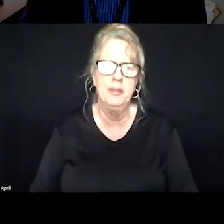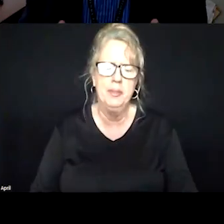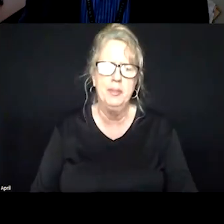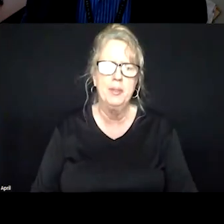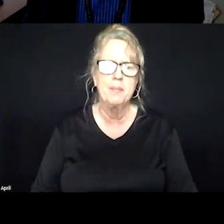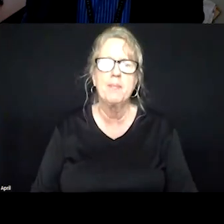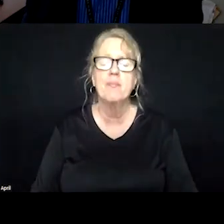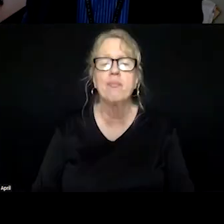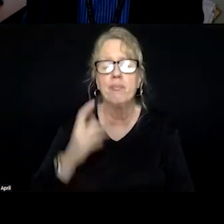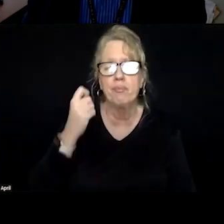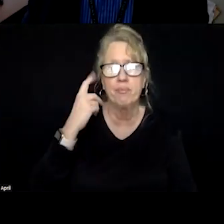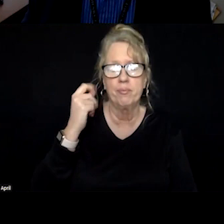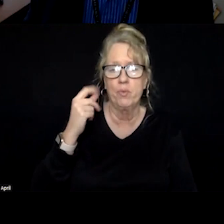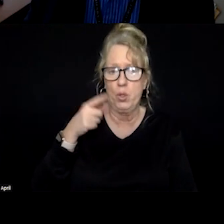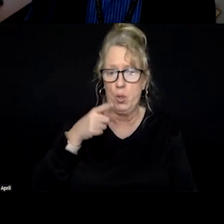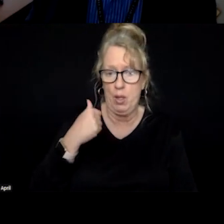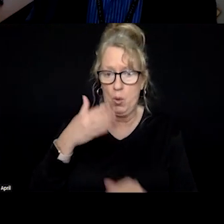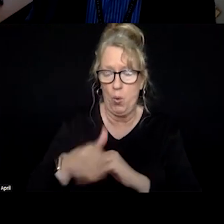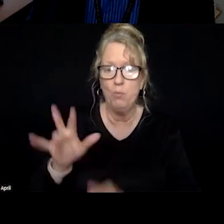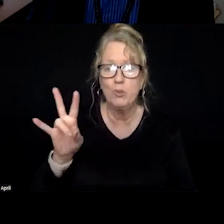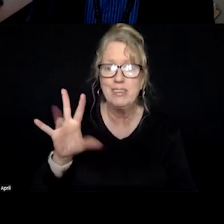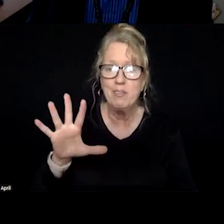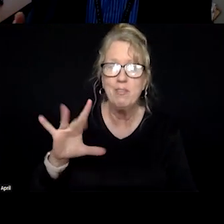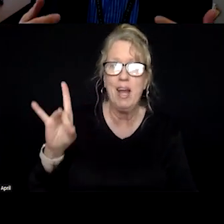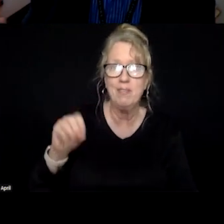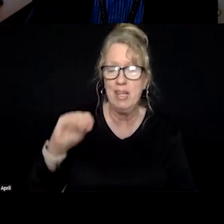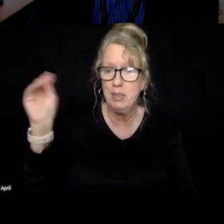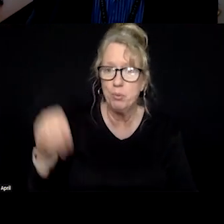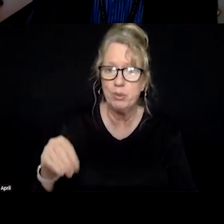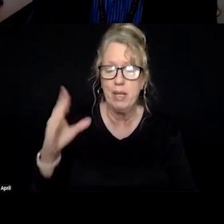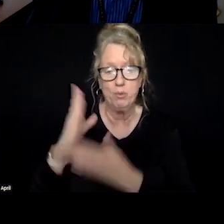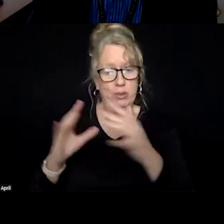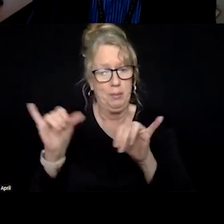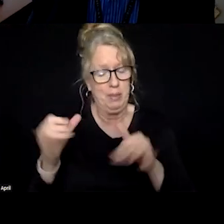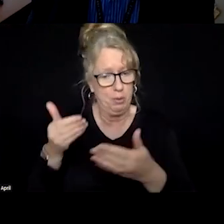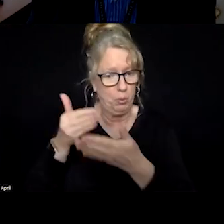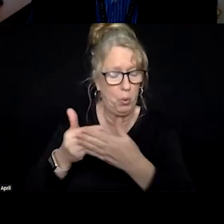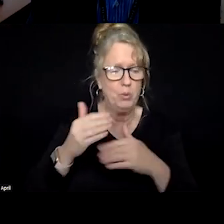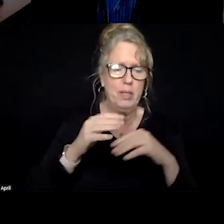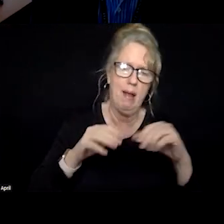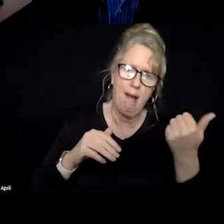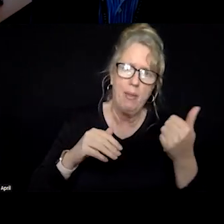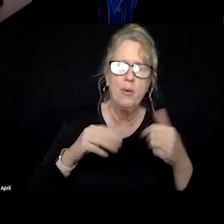THE FACT THAT WE HAVE OVER 75 TO 80% MEANT THAT WE WERE